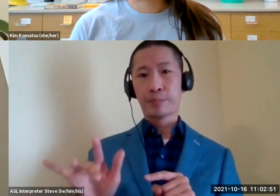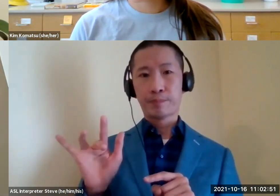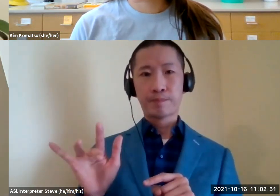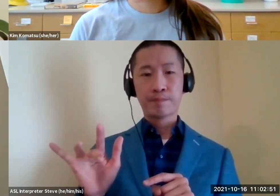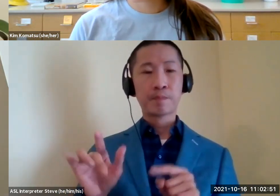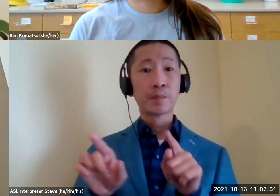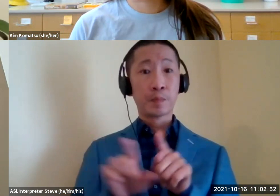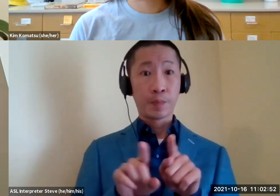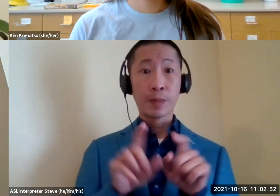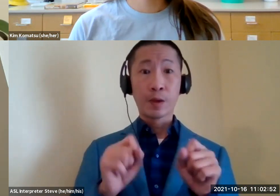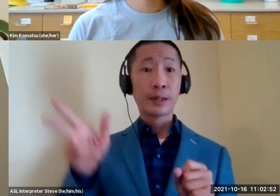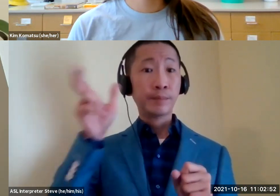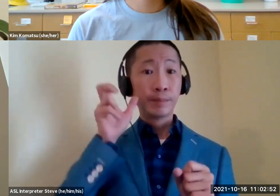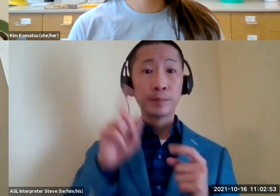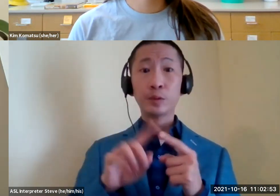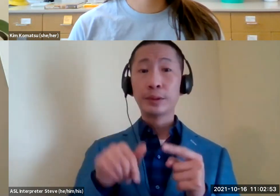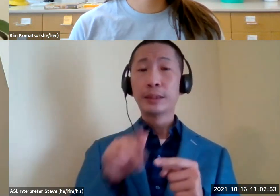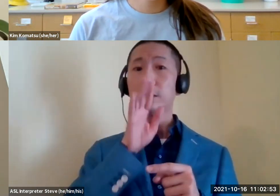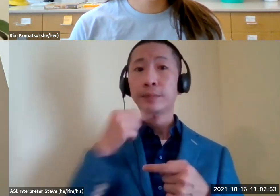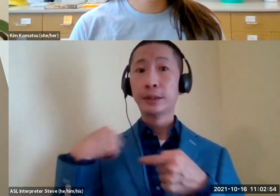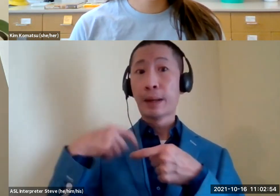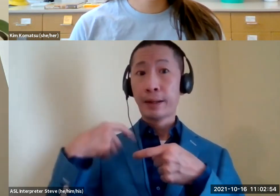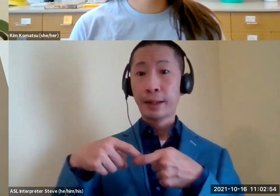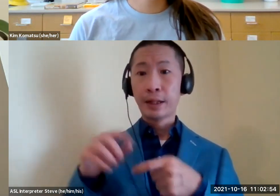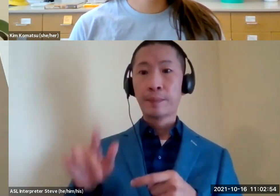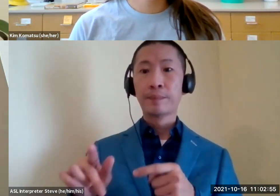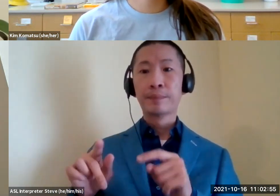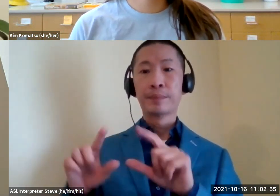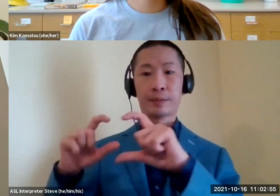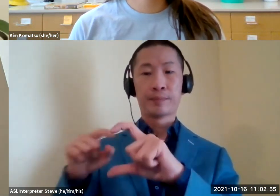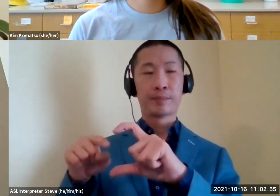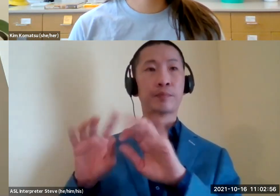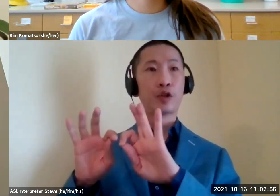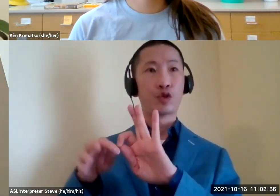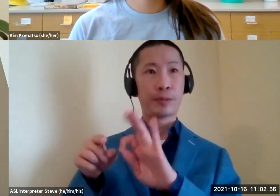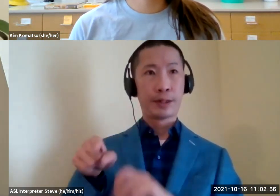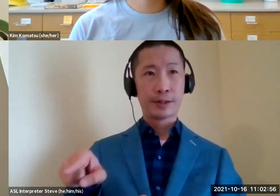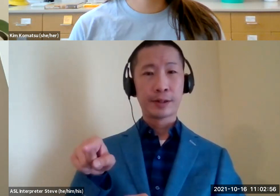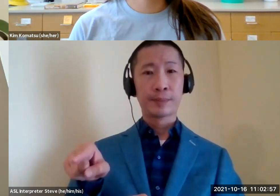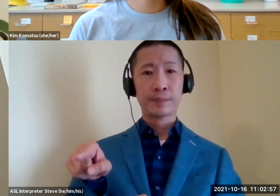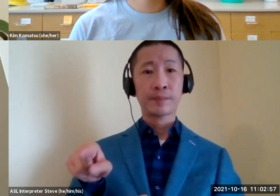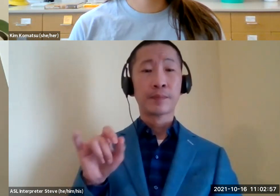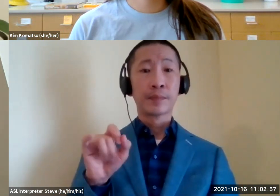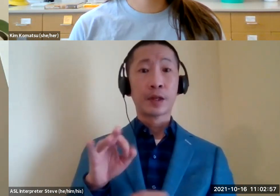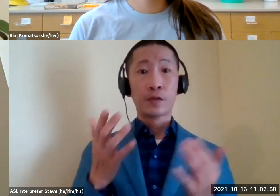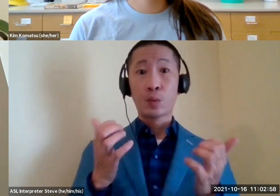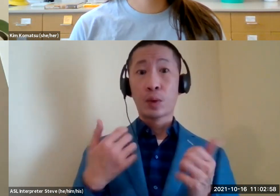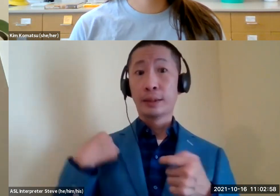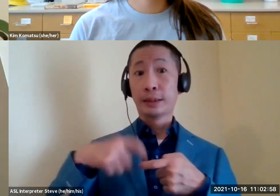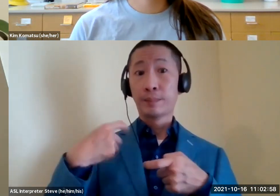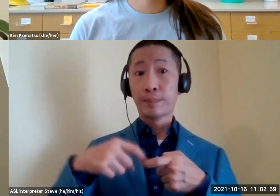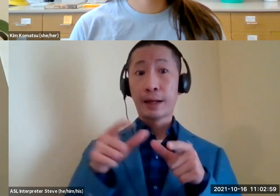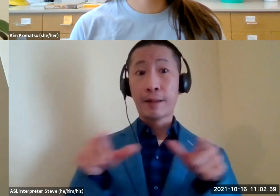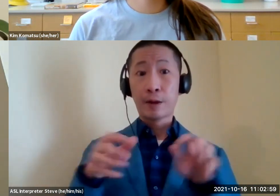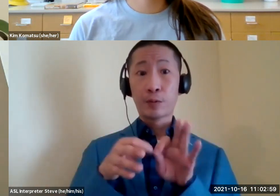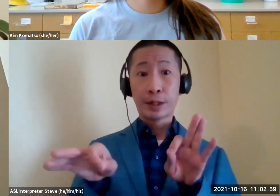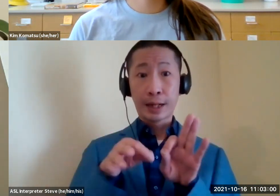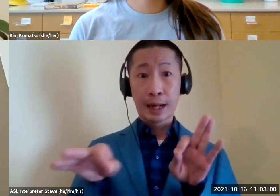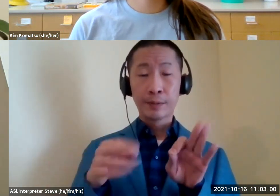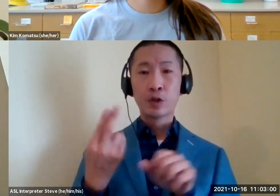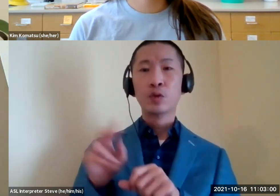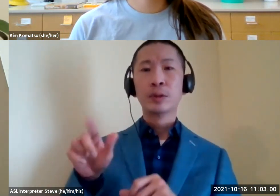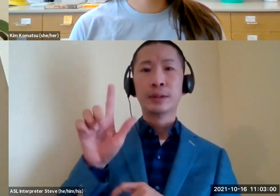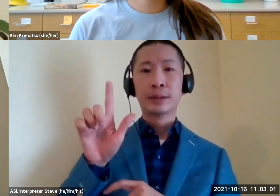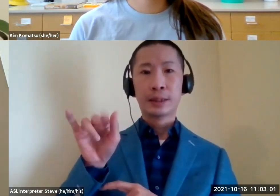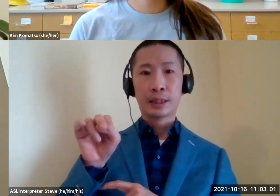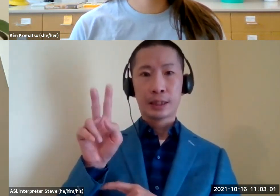Johanna (she/her) - AACPL: You can also listen to this event in Spanish by clicking the interpretation button at the bottom of your screen, if you like, Spanish language captions you can use the link that is being added to the chat.